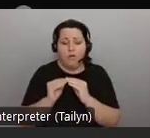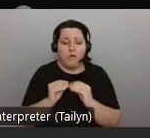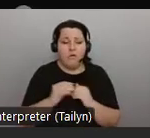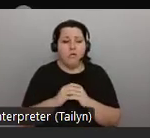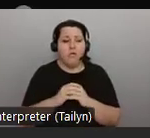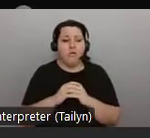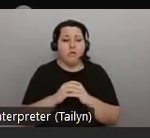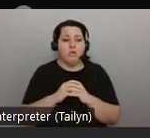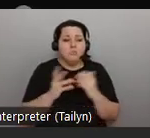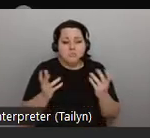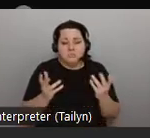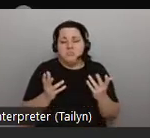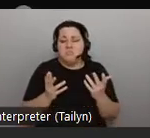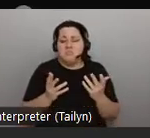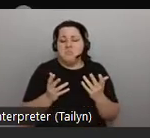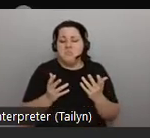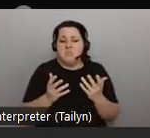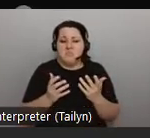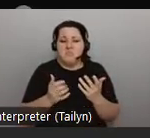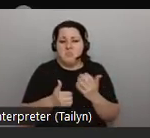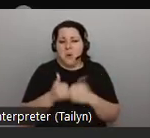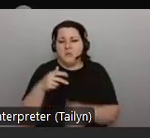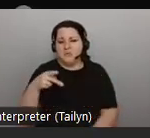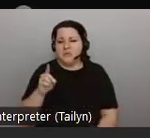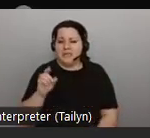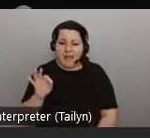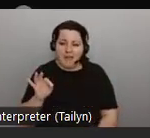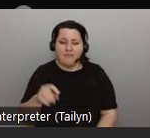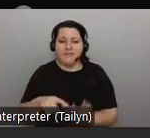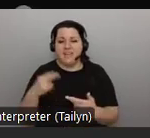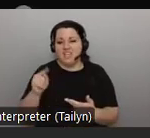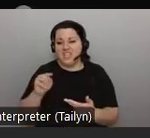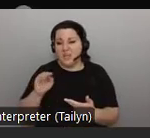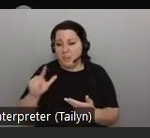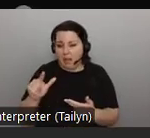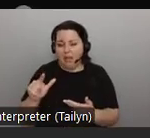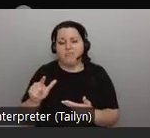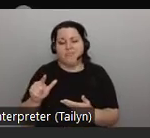for five and six, word actually even goes